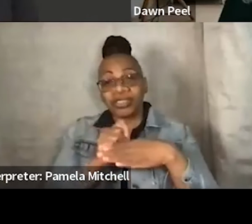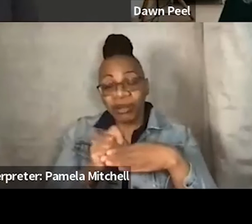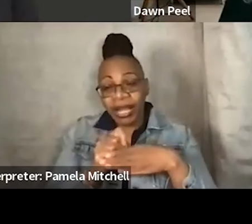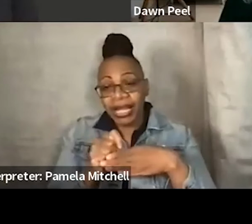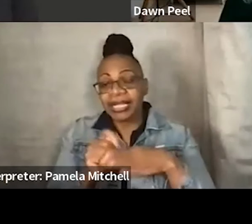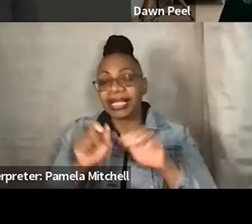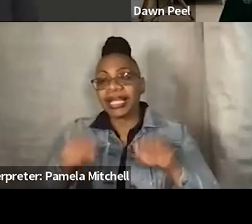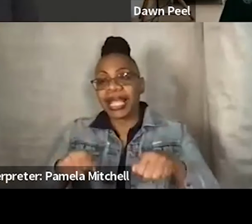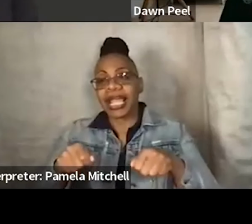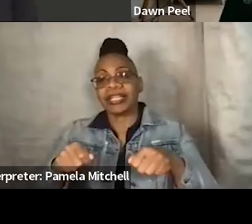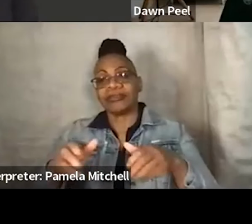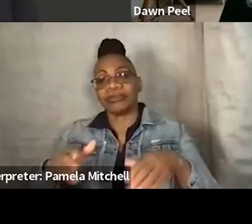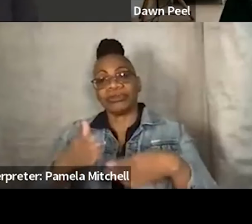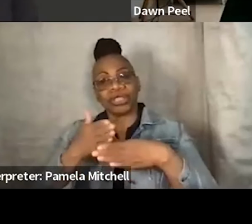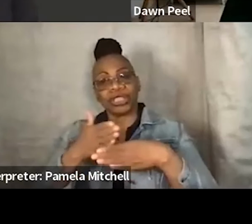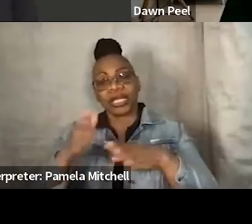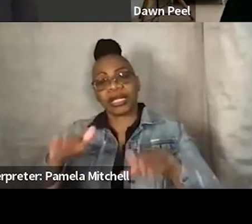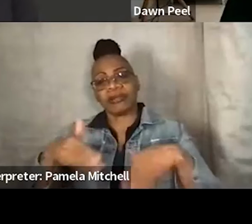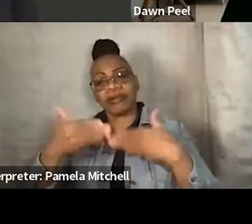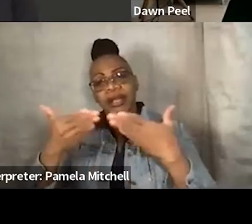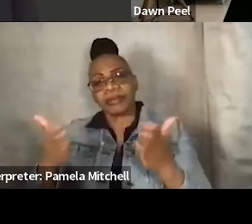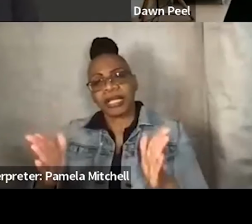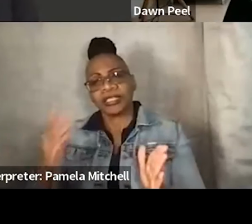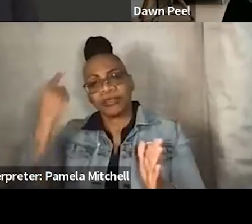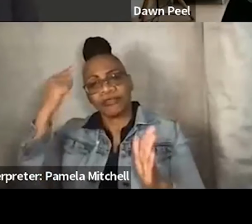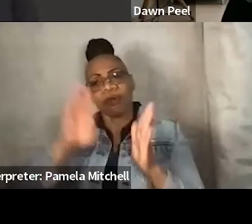"for developing training for call takers?"